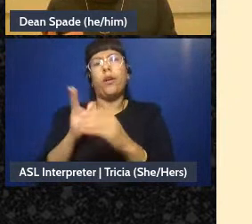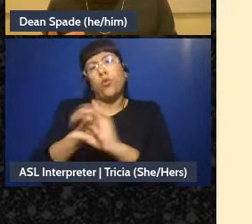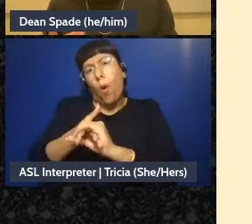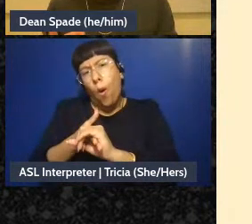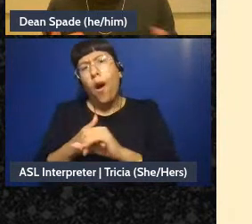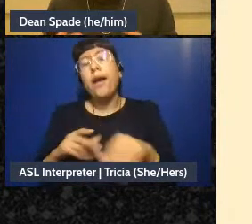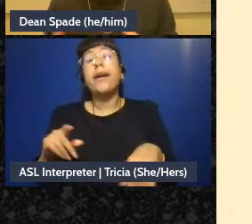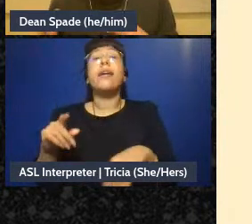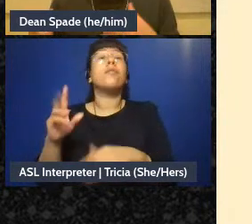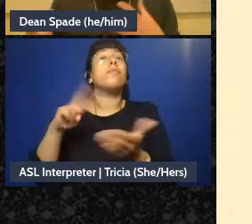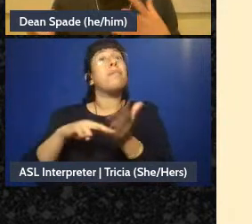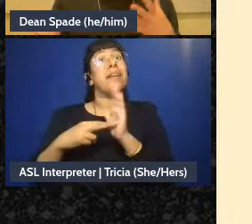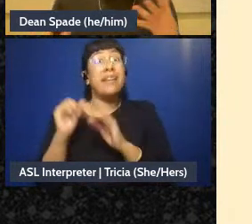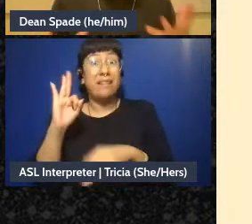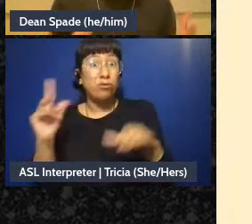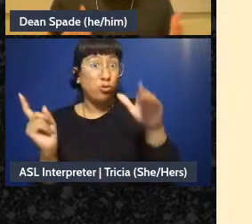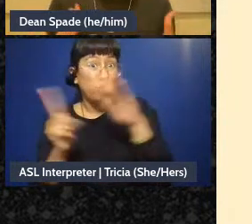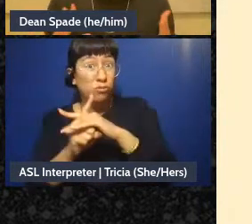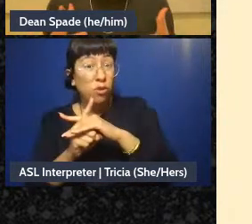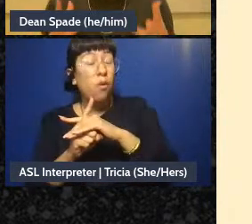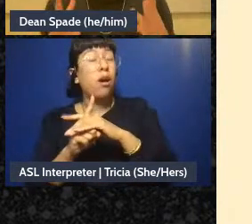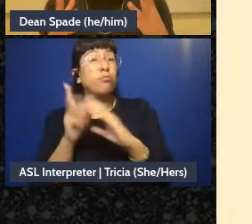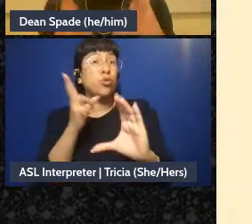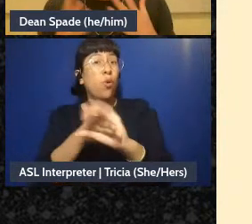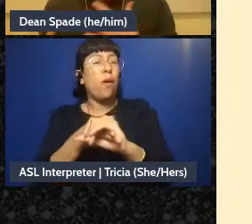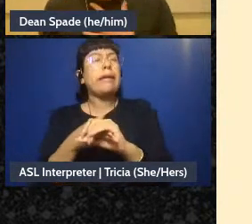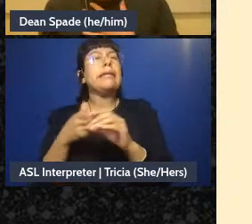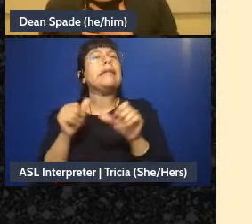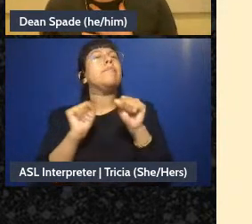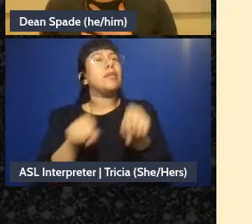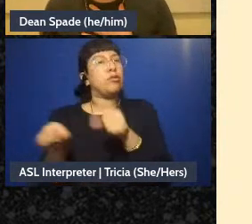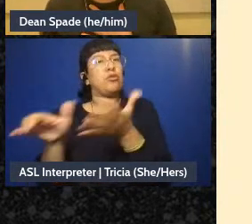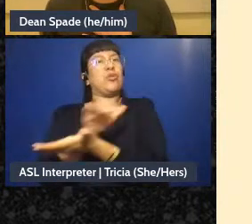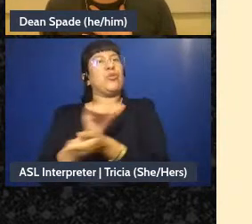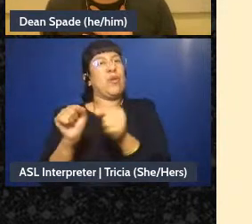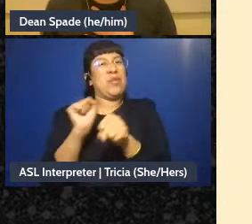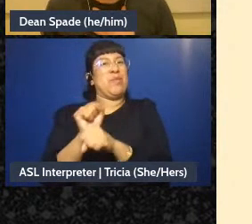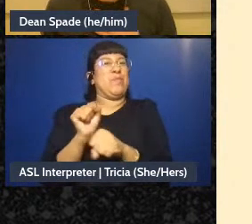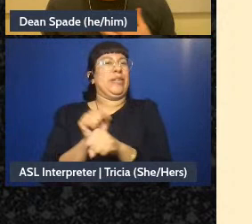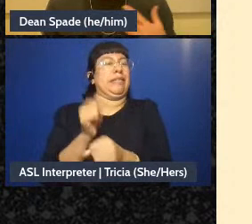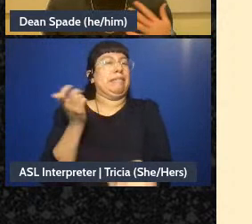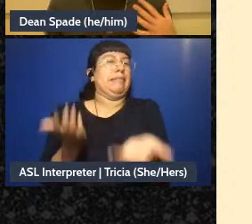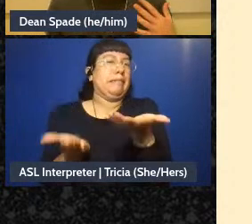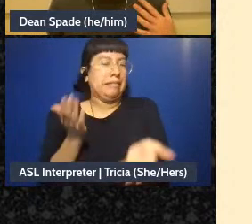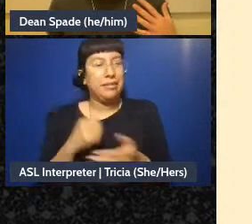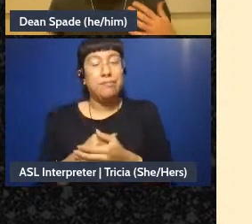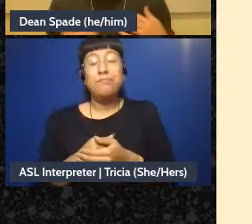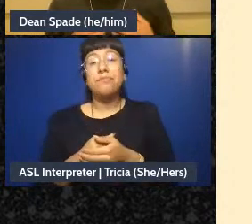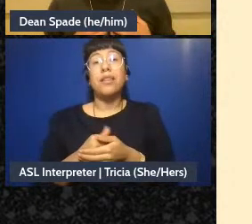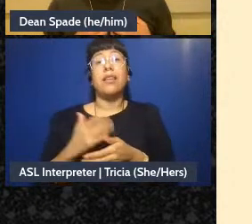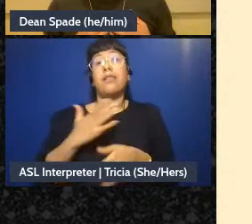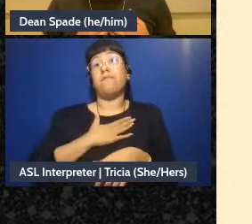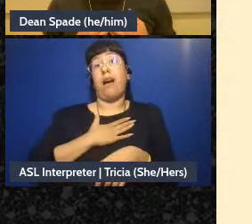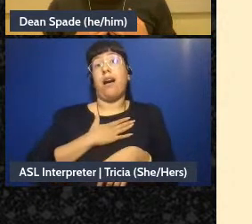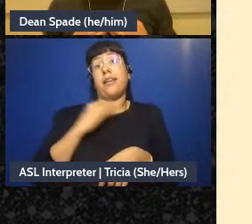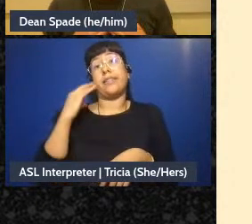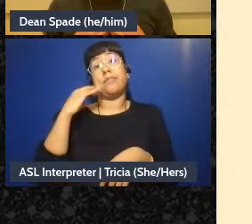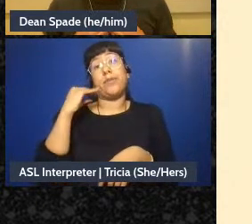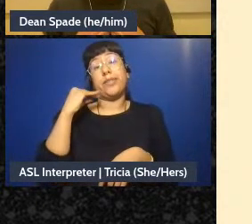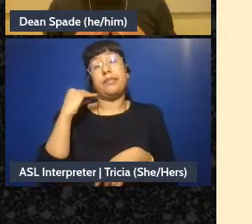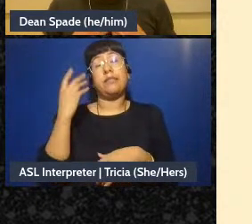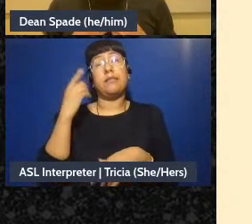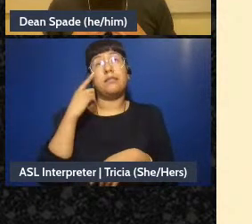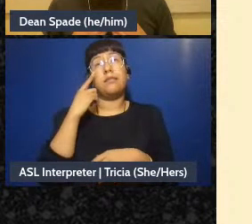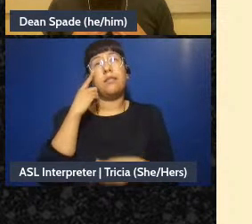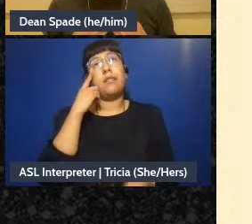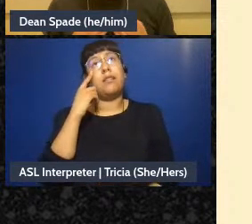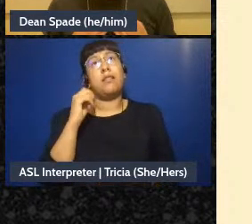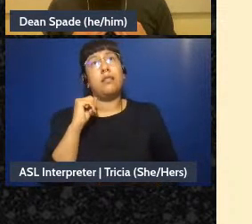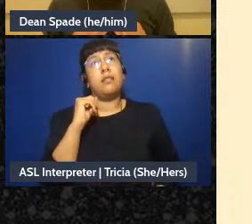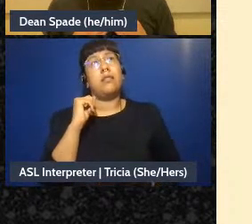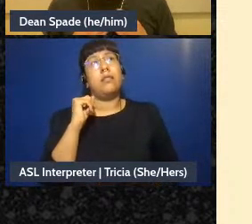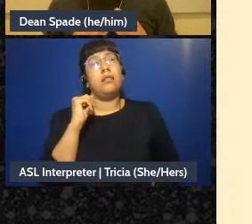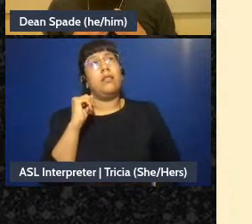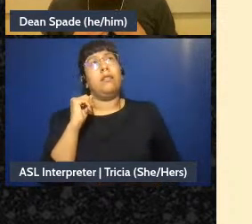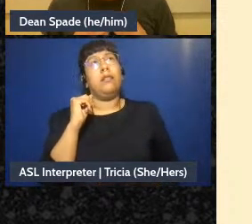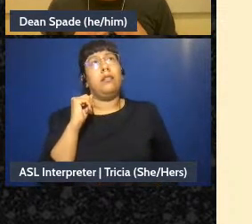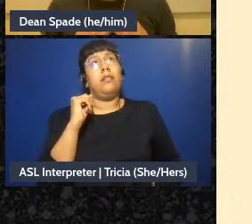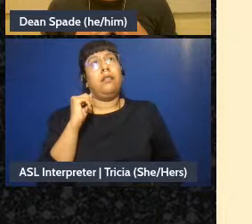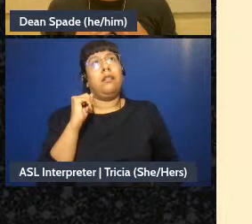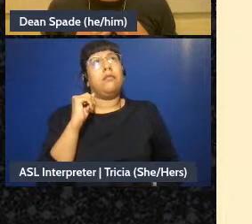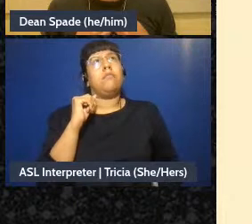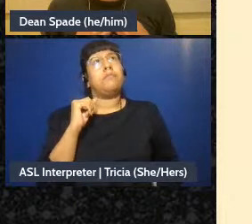the work so it's like I think that-I think in my experience a lot of us have - a lot of us have